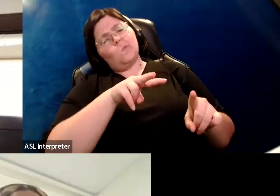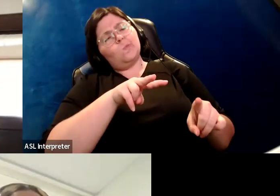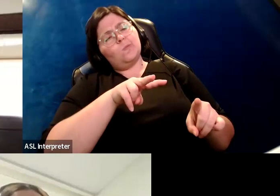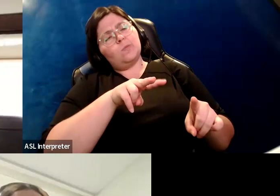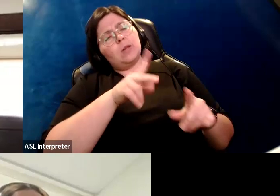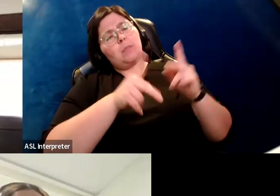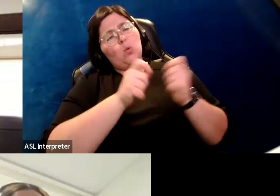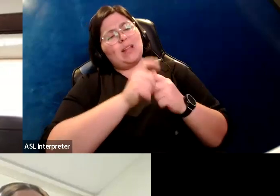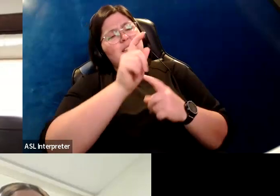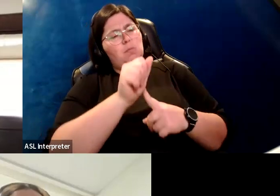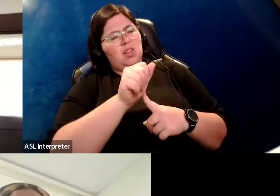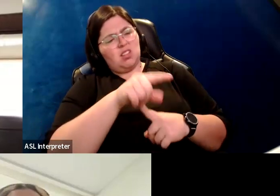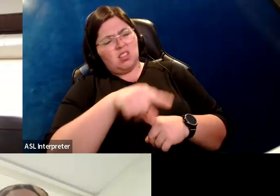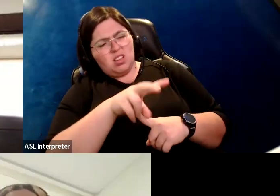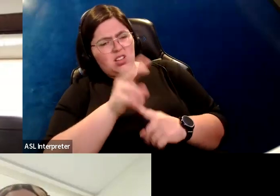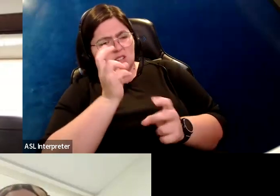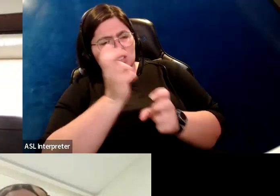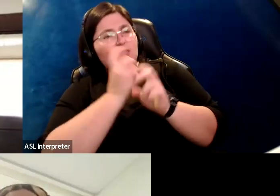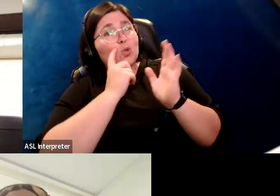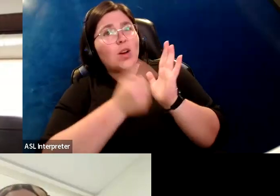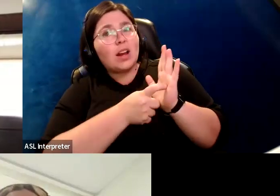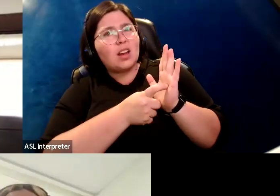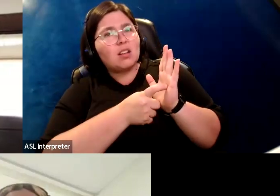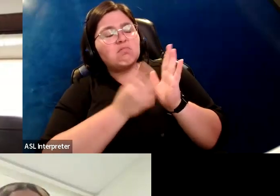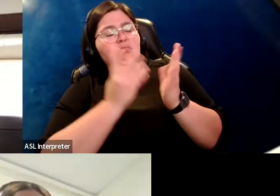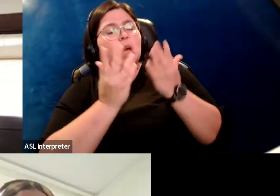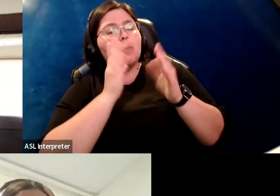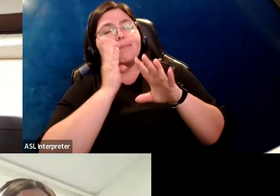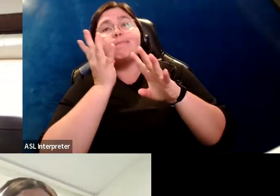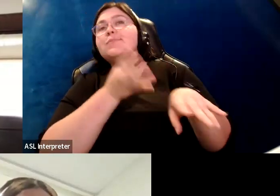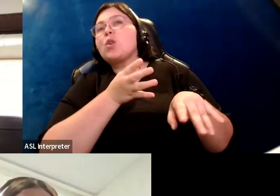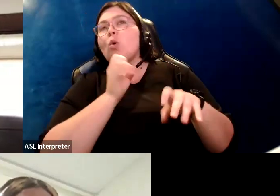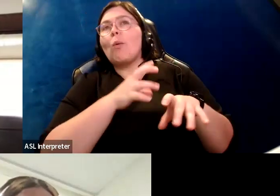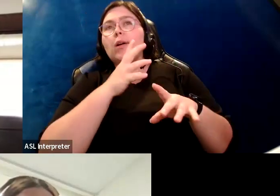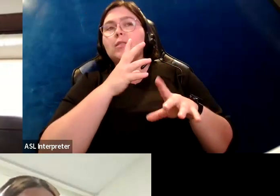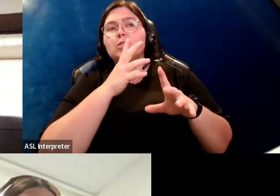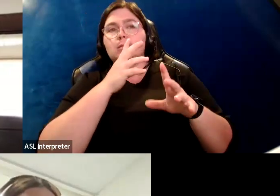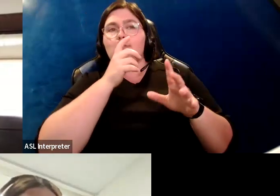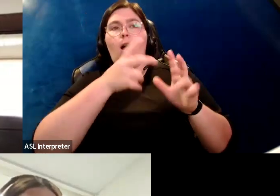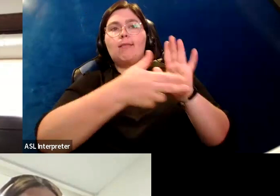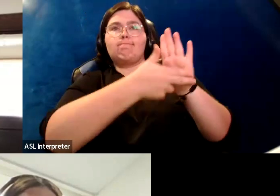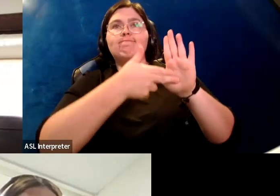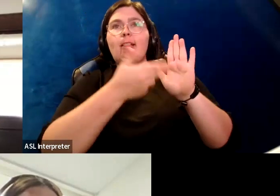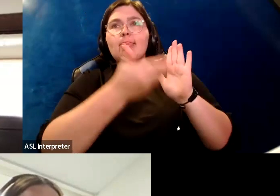with disabilities and might fail to recognize them or even classify them.